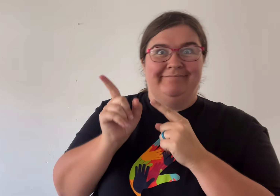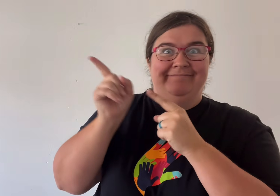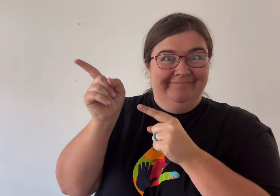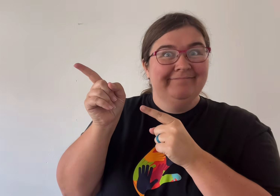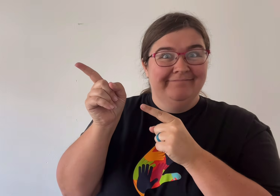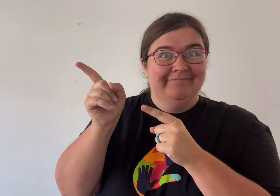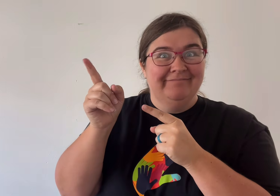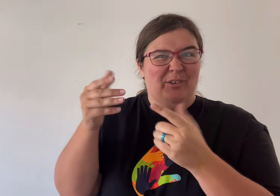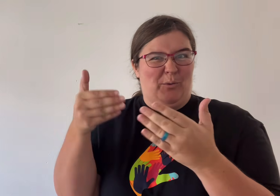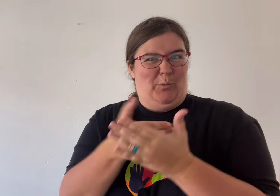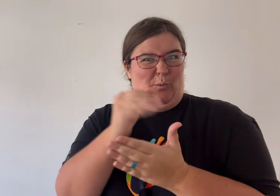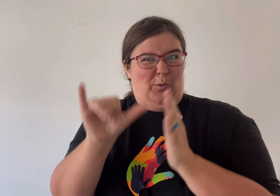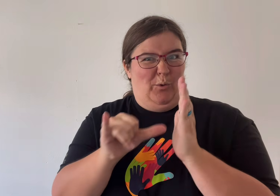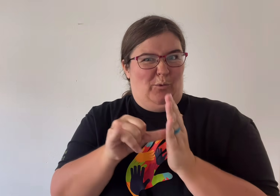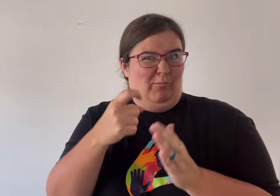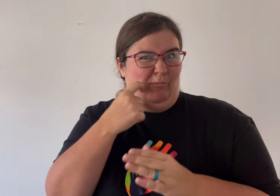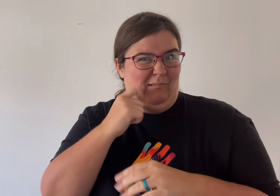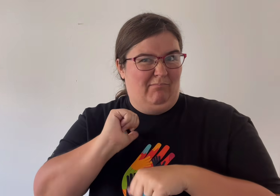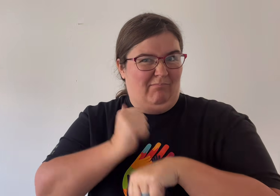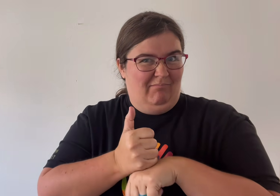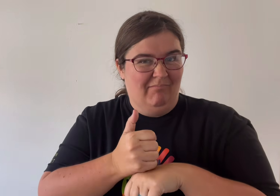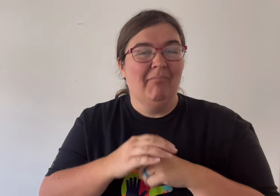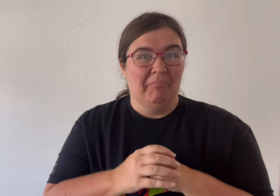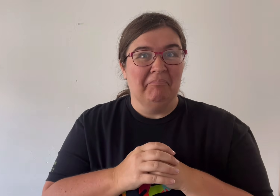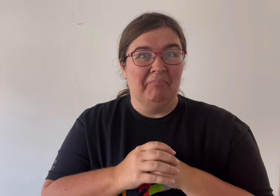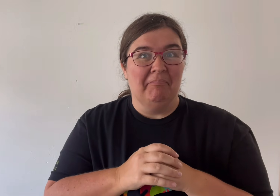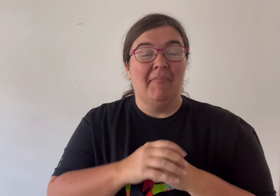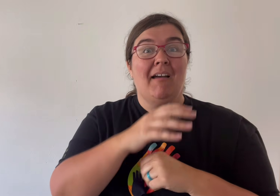Check out my new YouTube channel here that I set up not too long ago.